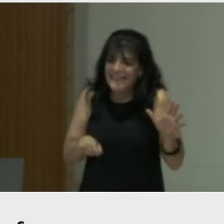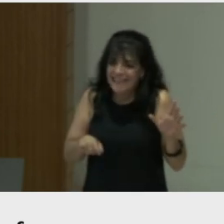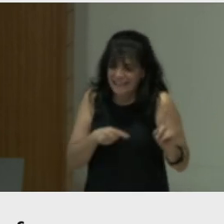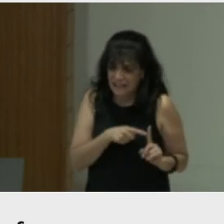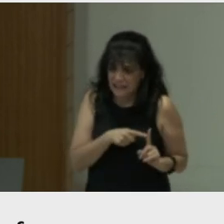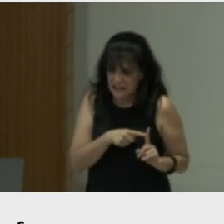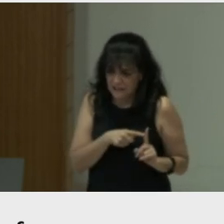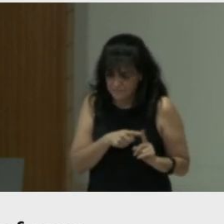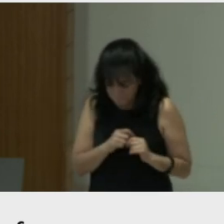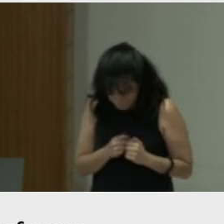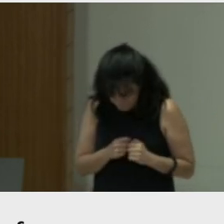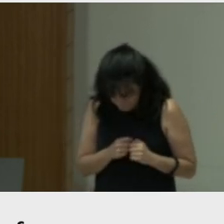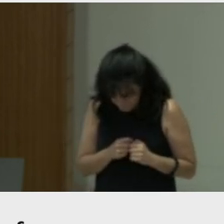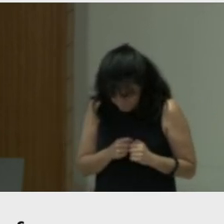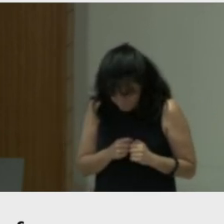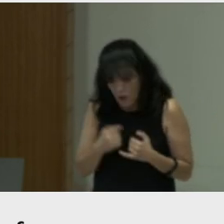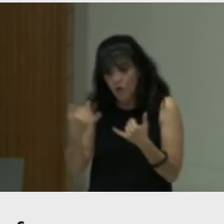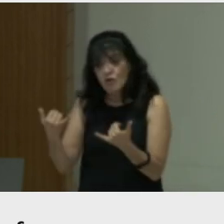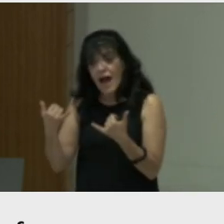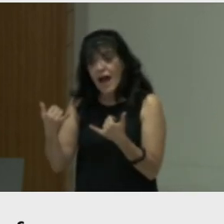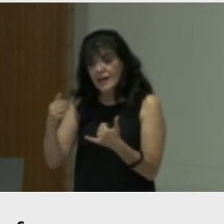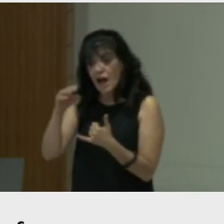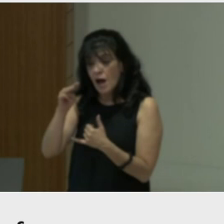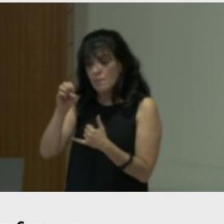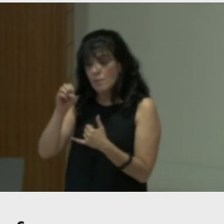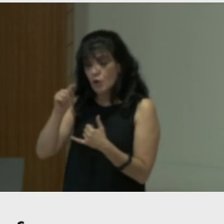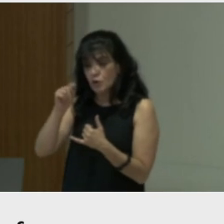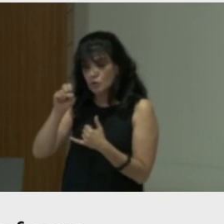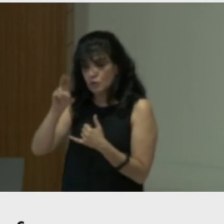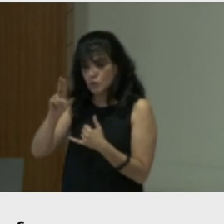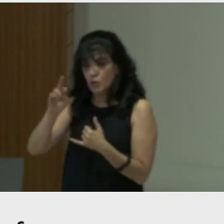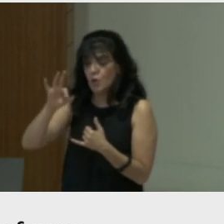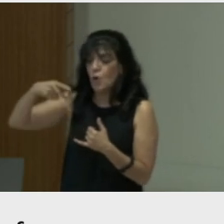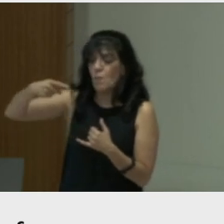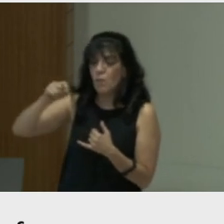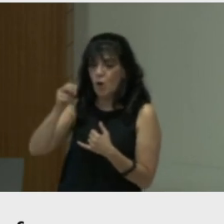In contrast, though, the updated motu proprio, Vos estis lux mundi,